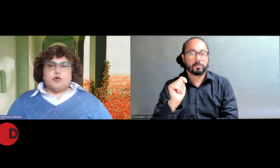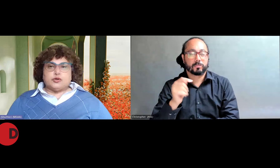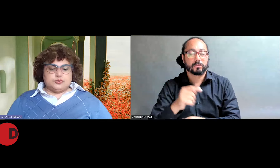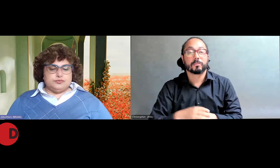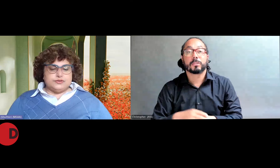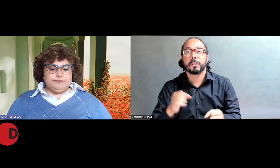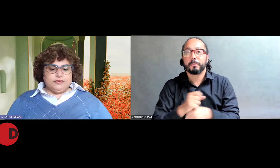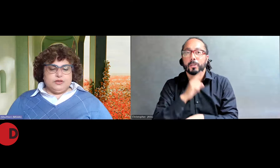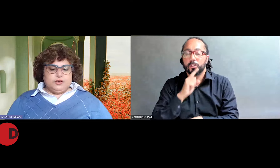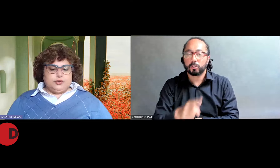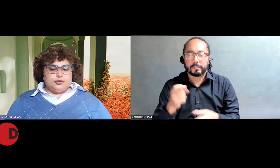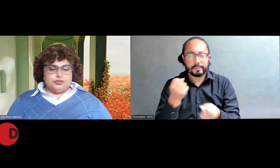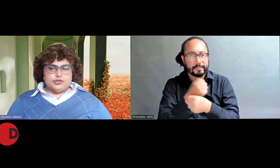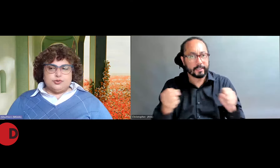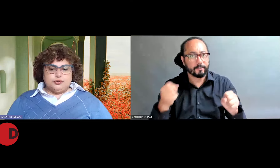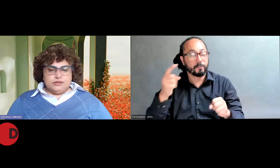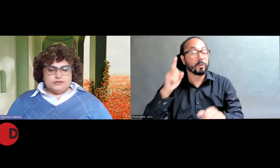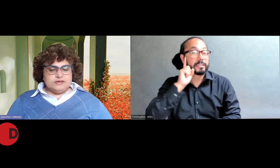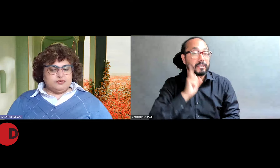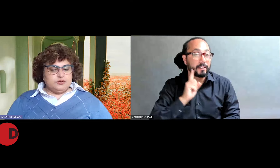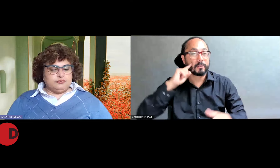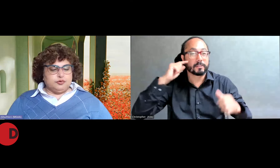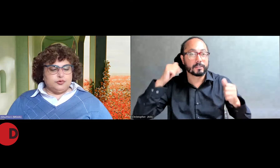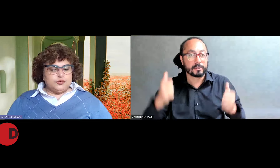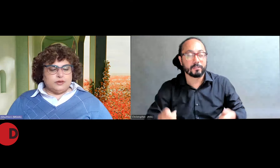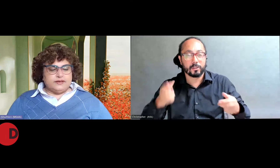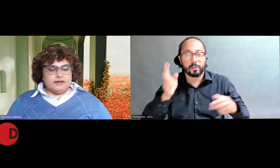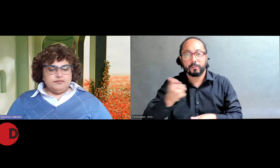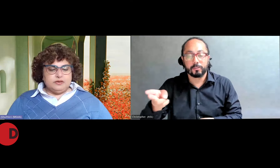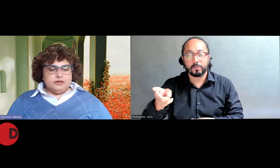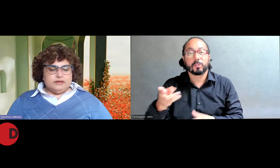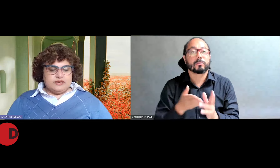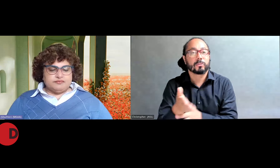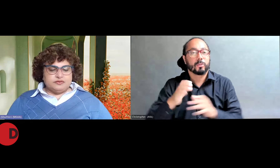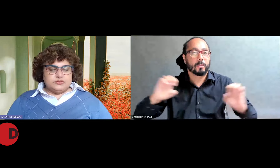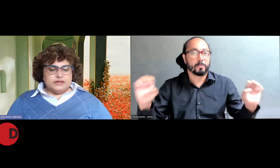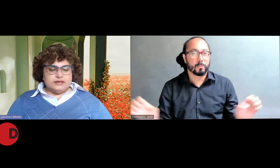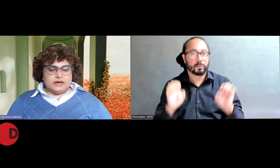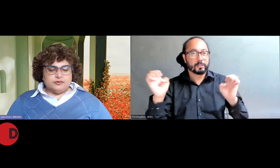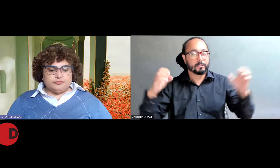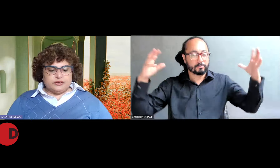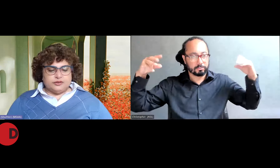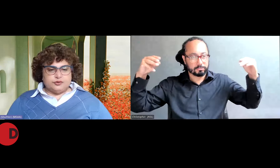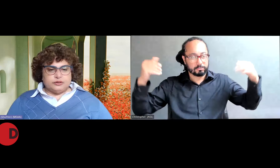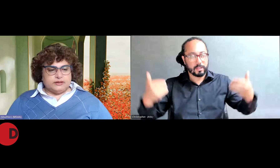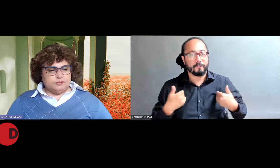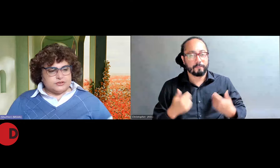hard of hearing during emergencies, the Ontario Building Code should be amended to require visual emergency alarms in multi-stall washrooms/changerooms/dressing rooms.